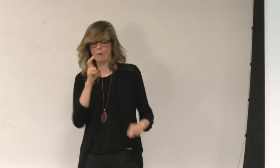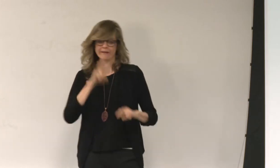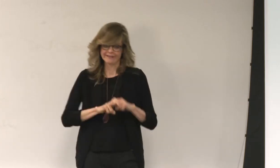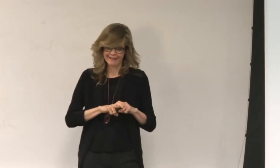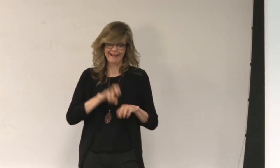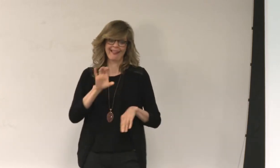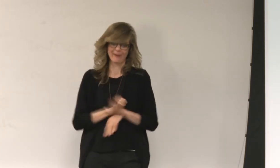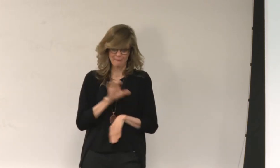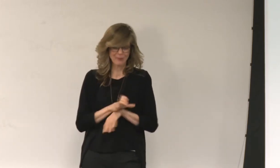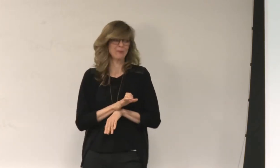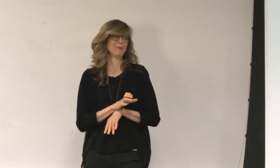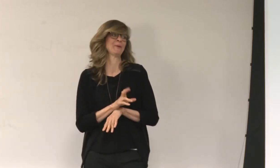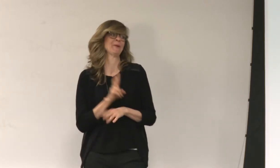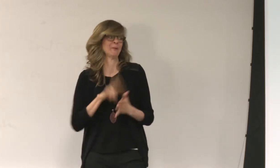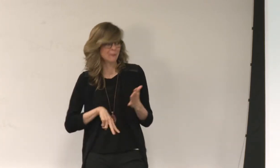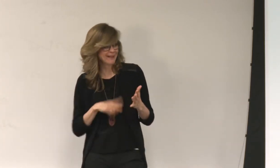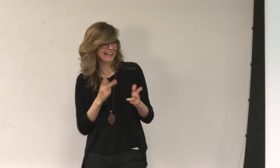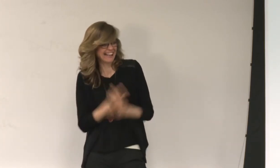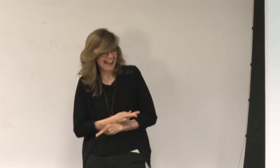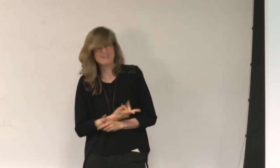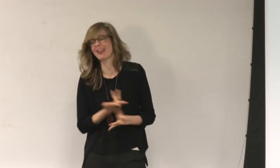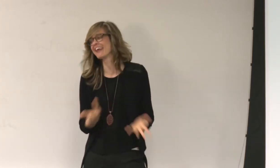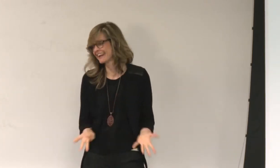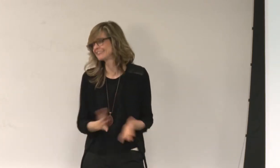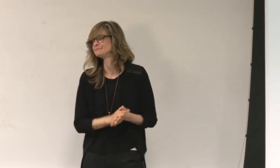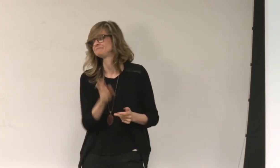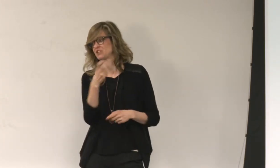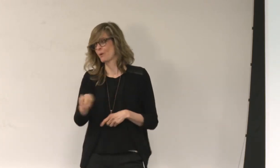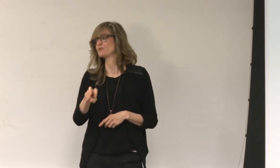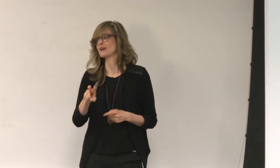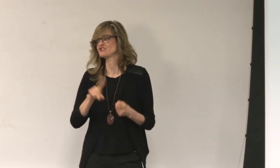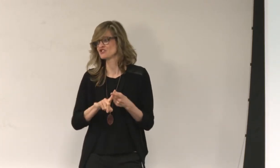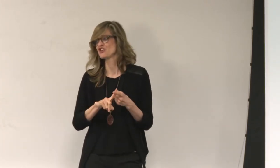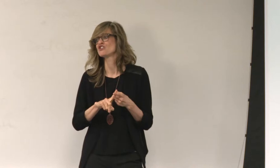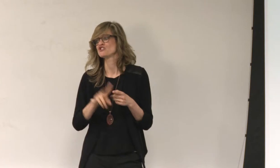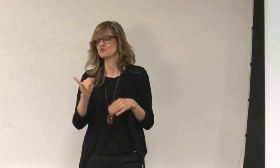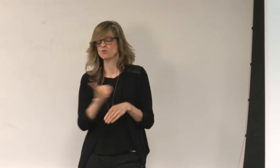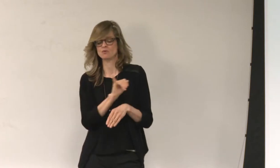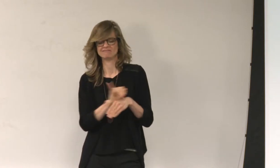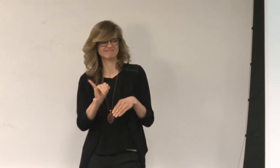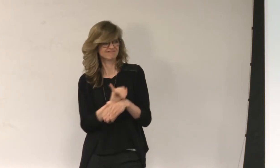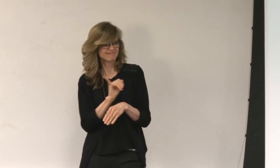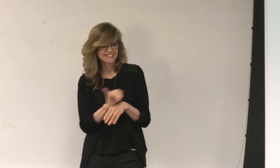OR DO THAT TYPE OF WORK. I REALLY WORKED BETTER WITH MATHEMATICS AND ON THE COMPUTER.